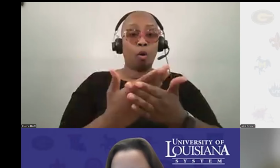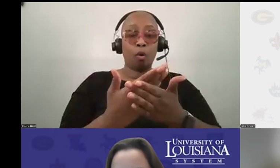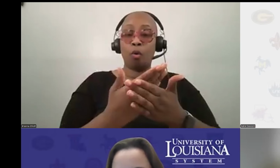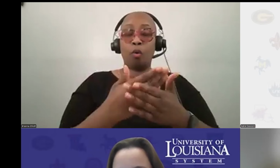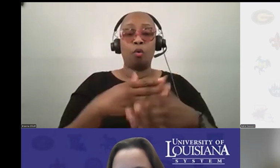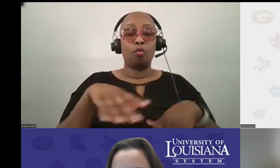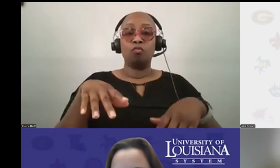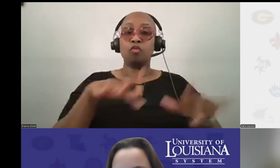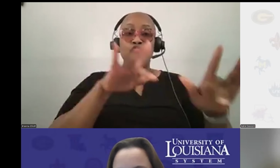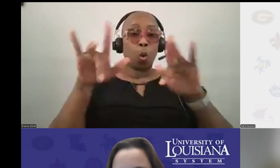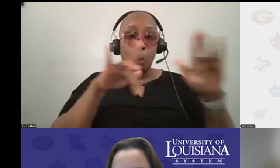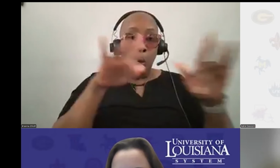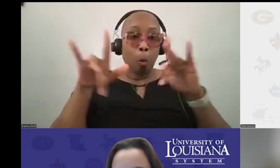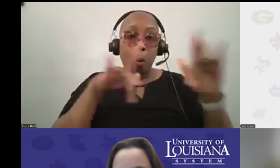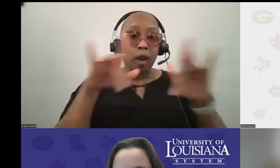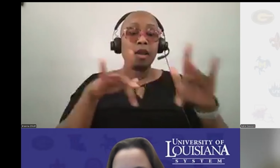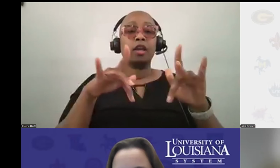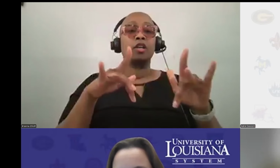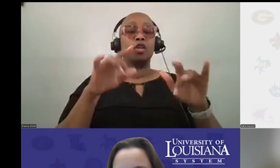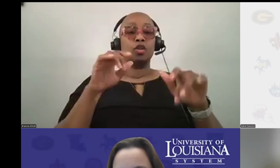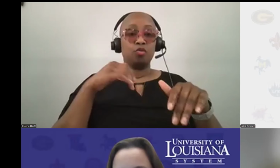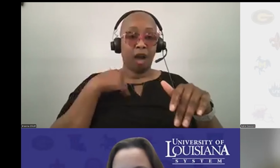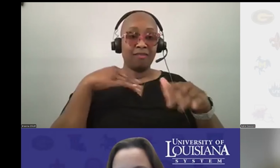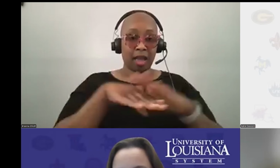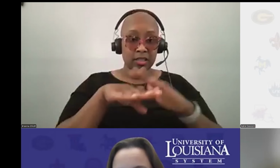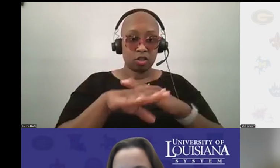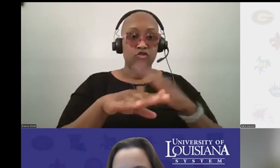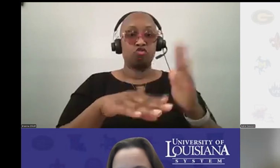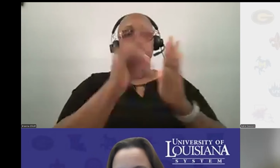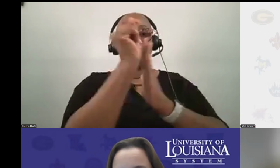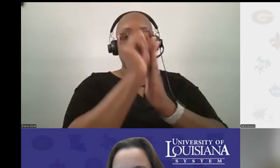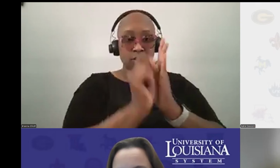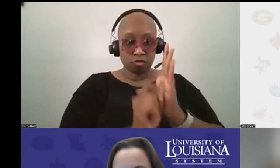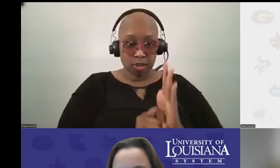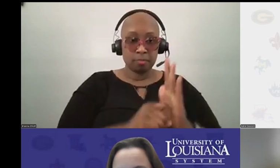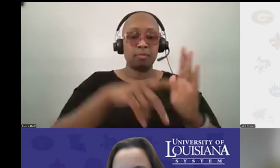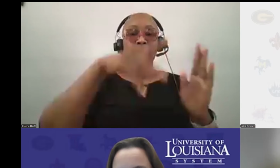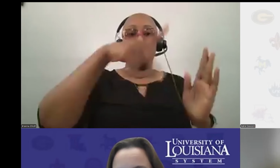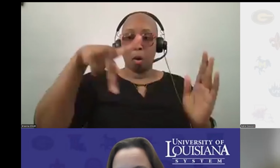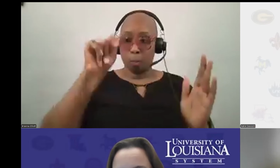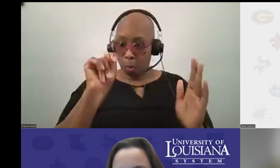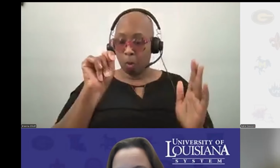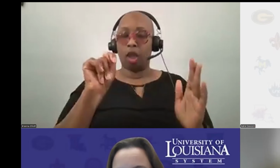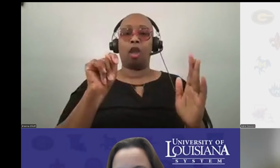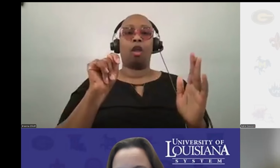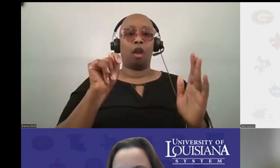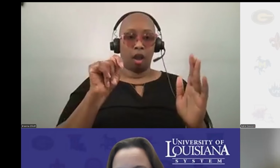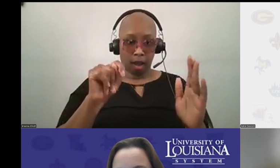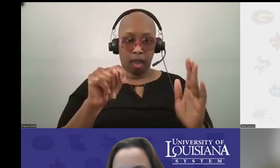will have access to the transcript, and you will have access to the PowerPoint slides. Um, and then